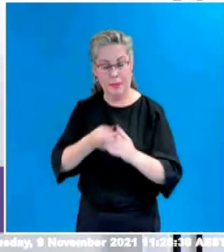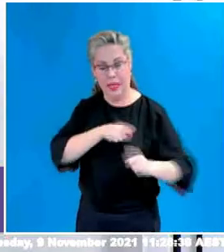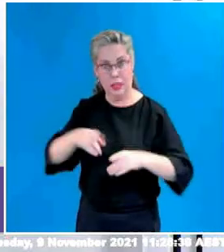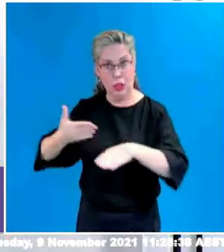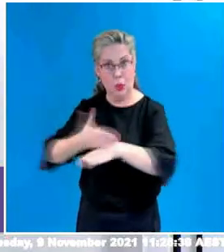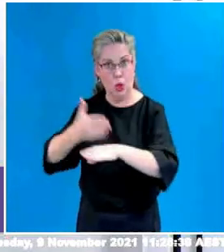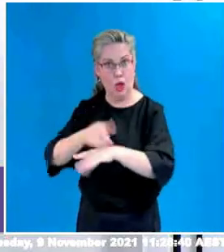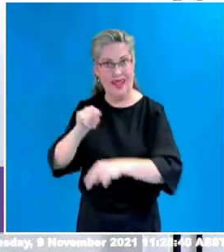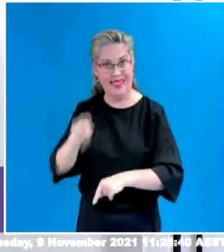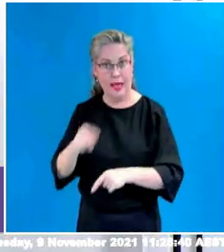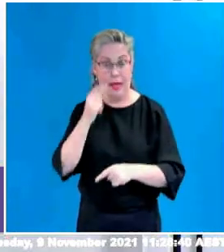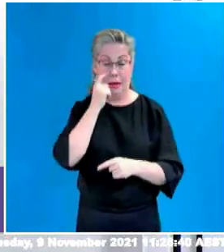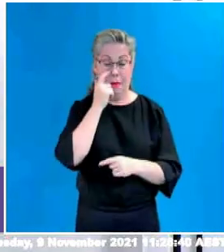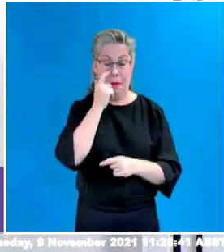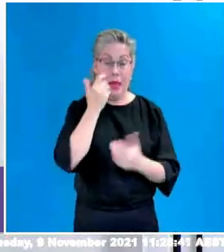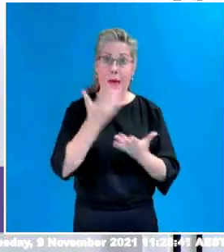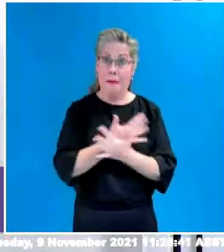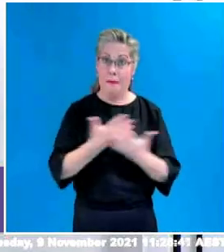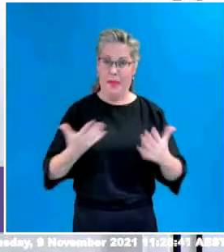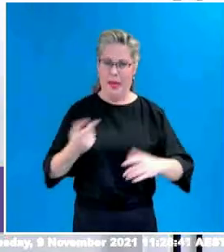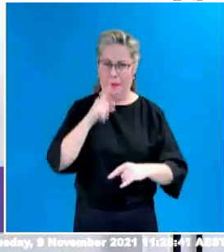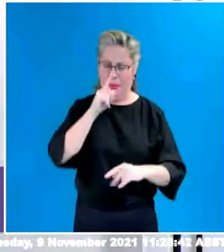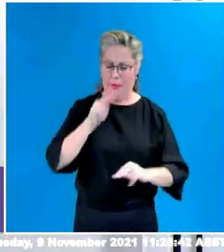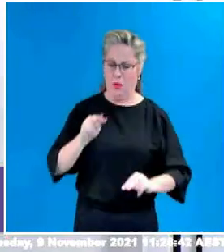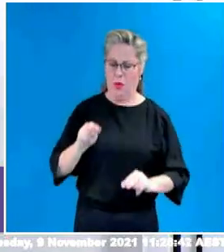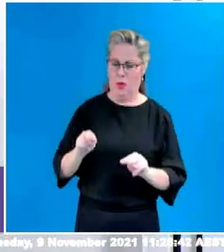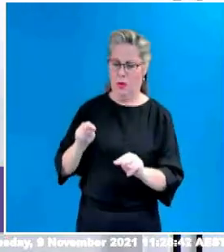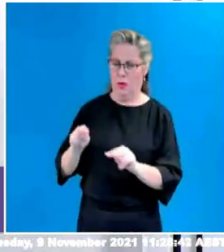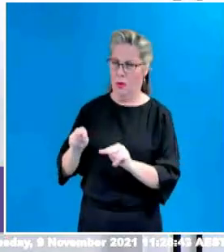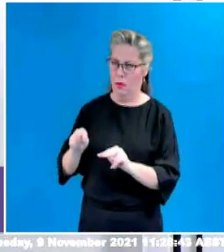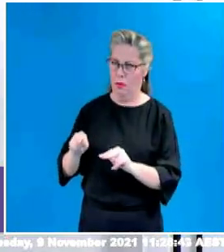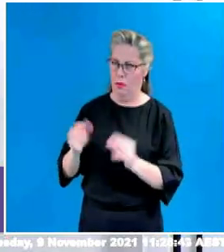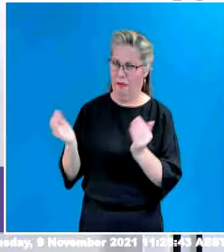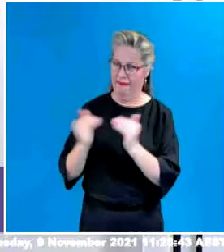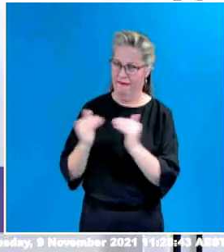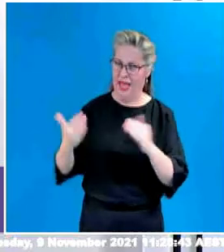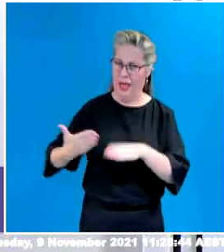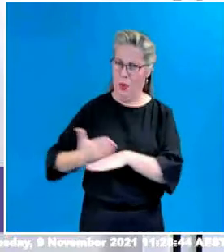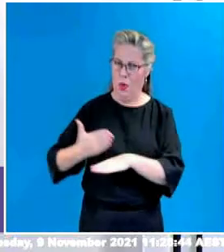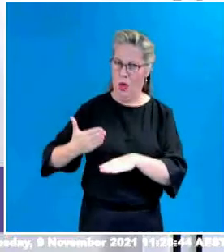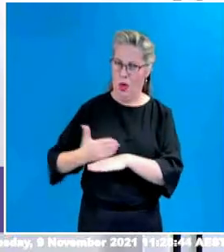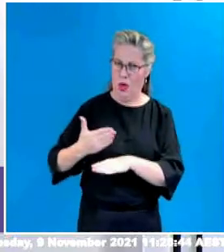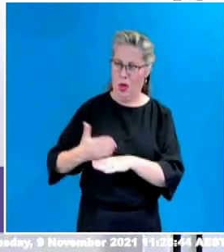but also the rates of pay. We have heard already in the Royal Commission that the rates of pay can be